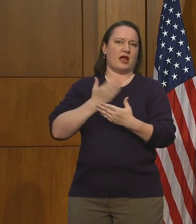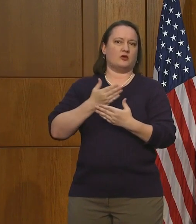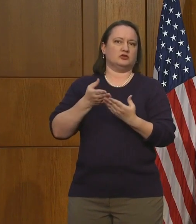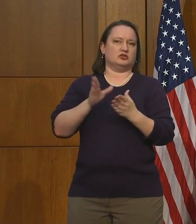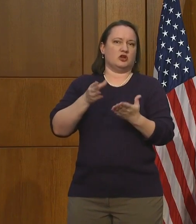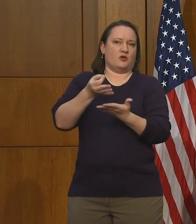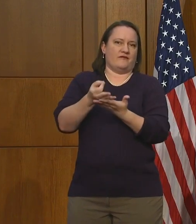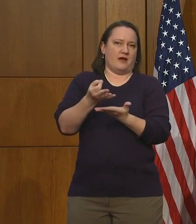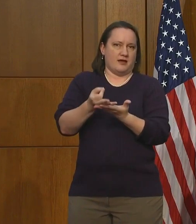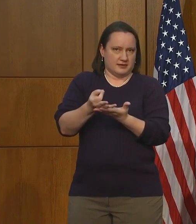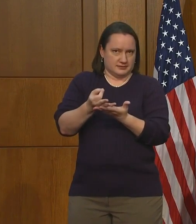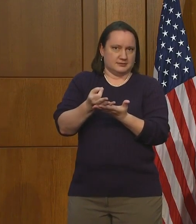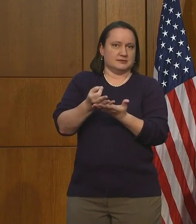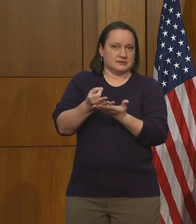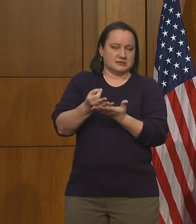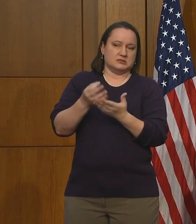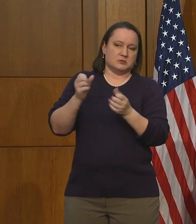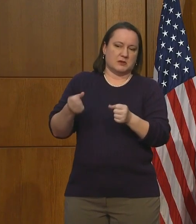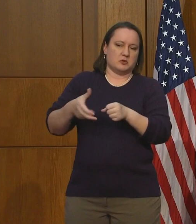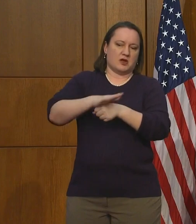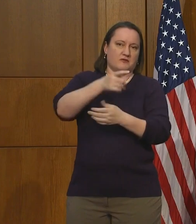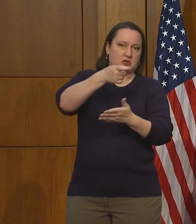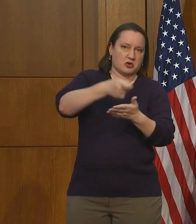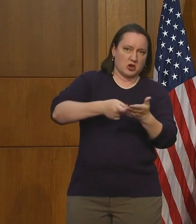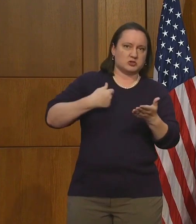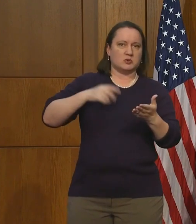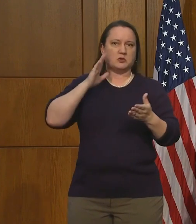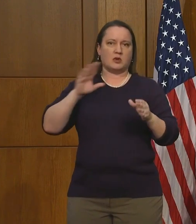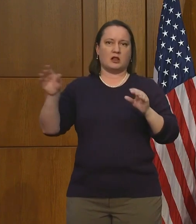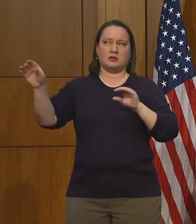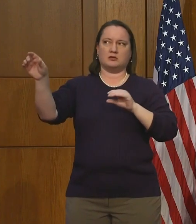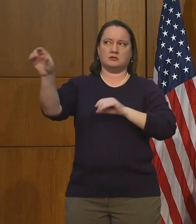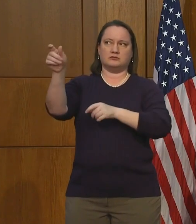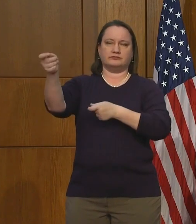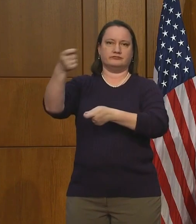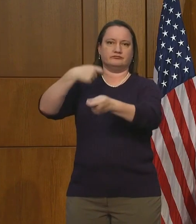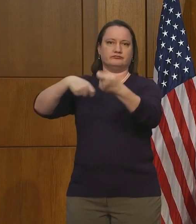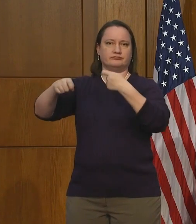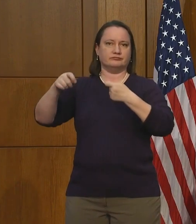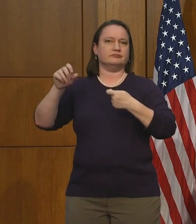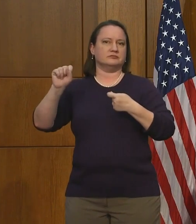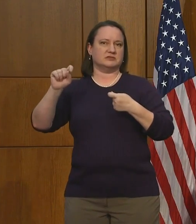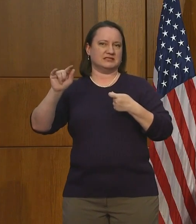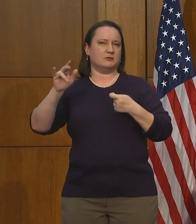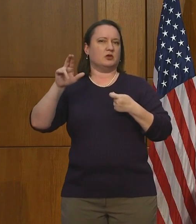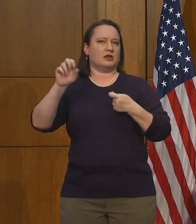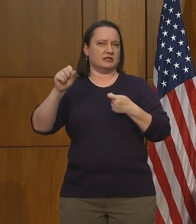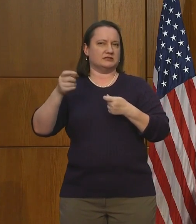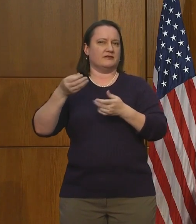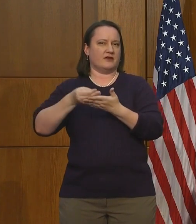SIGN IN THE GENERAL FUND TO COVER THESE COSTS WILL YOU